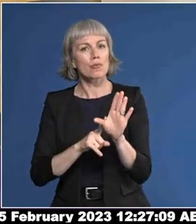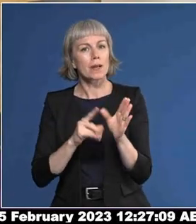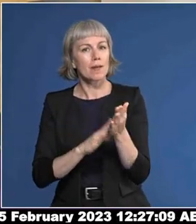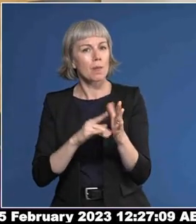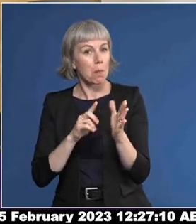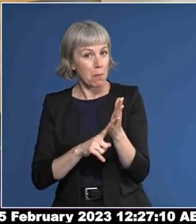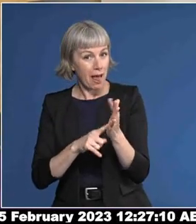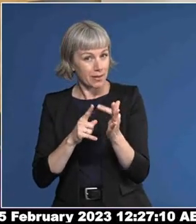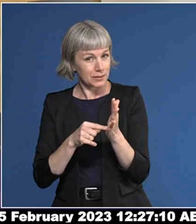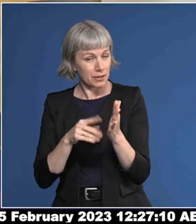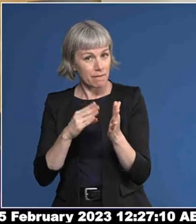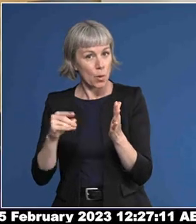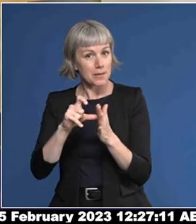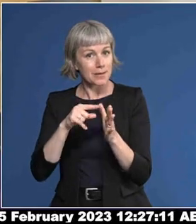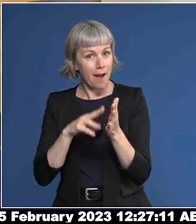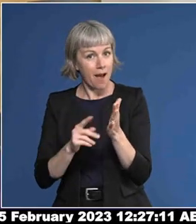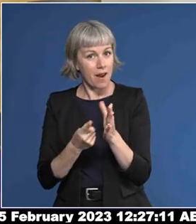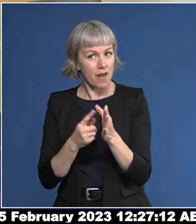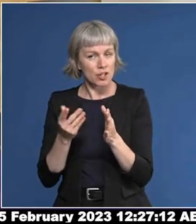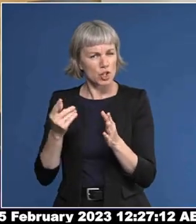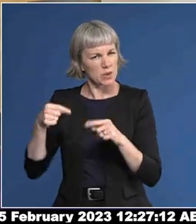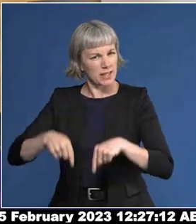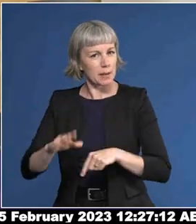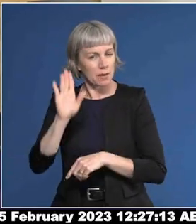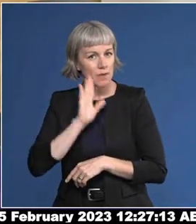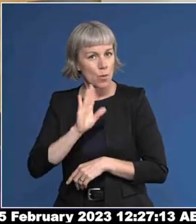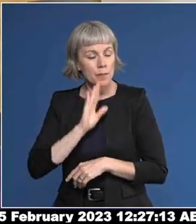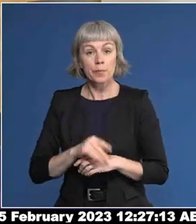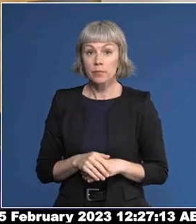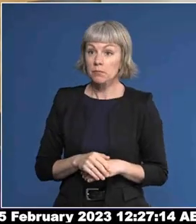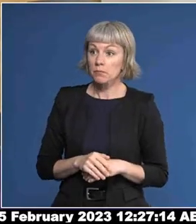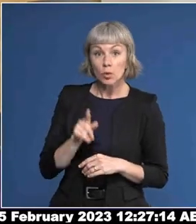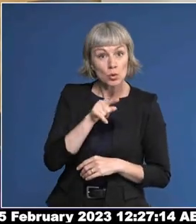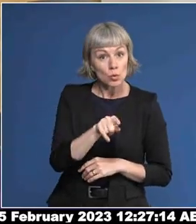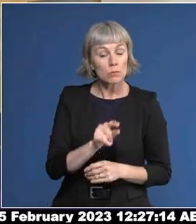Have you reached out to the advocacy groups to see if they have some suggestions of